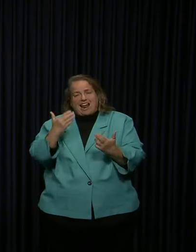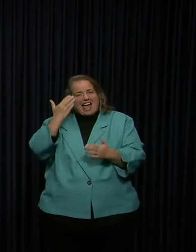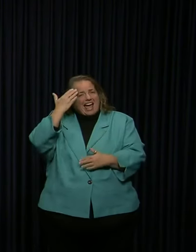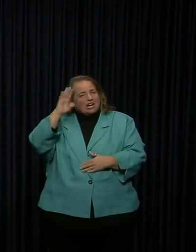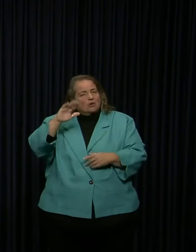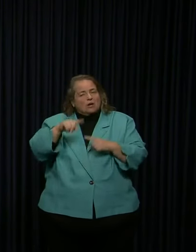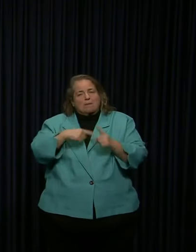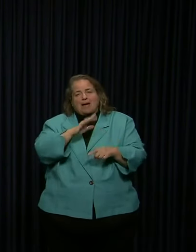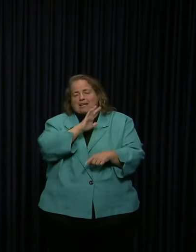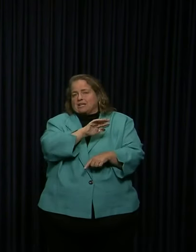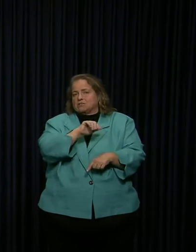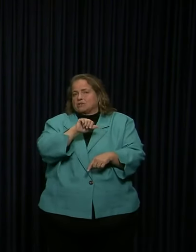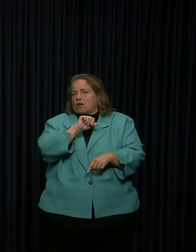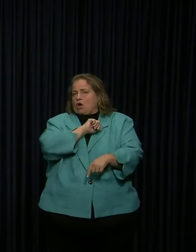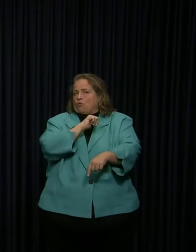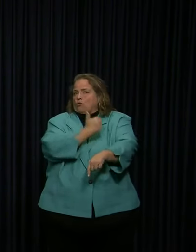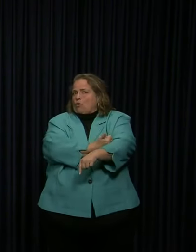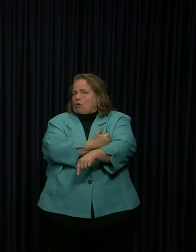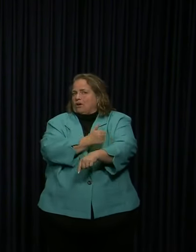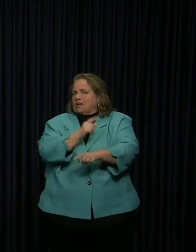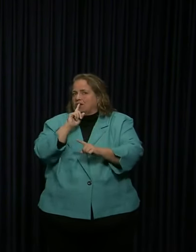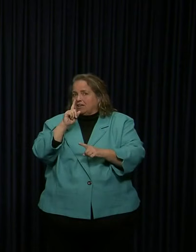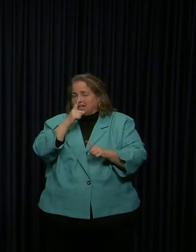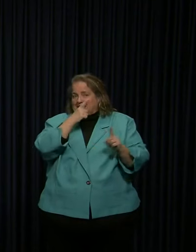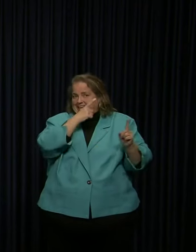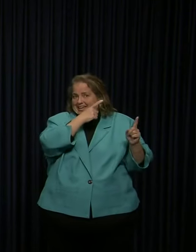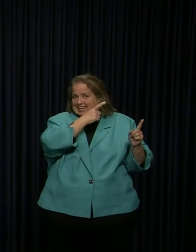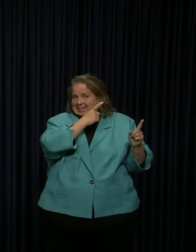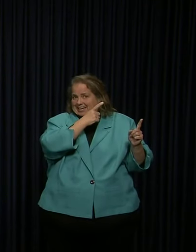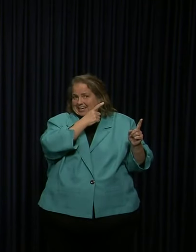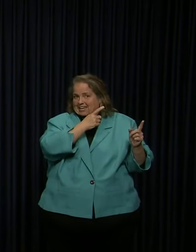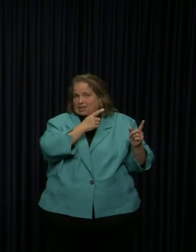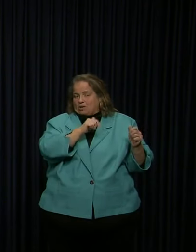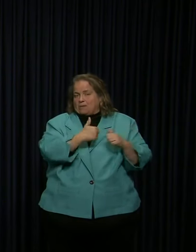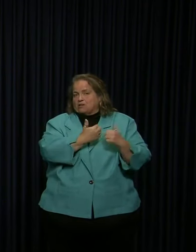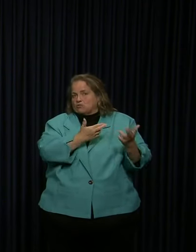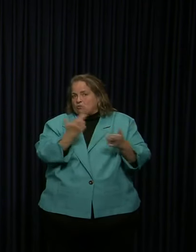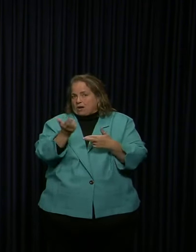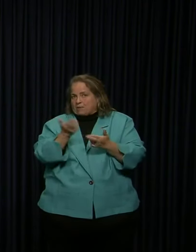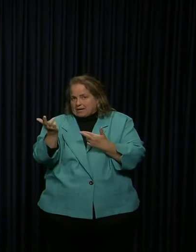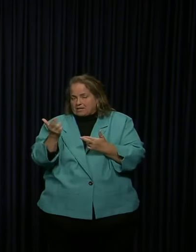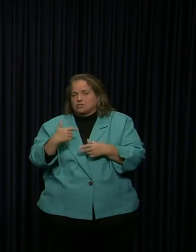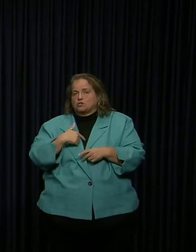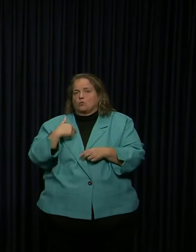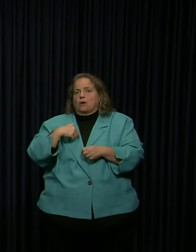WERE ON THE NO ONE TODAY. HE IS VERY EXCITED AND WAS VERY INVOLVED IN THIS, EVERYTHING